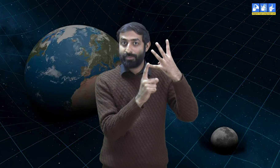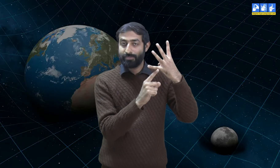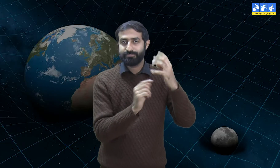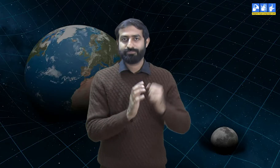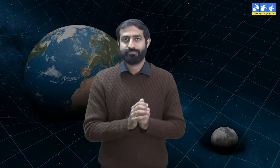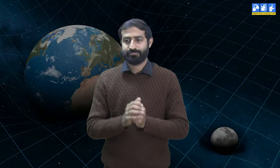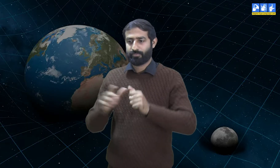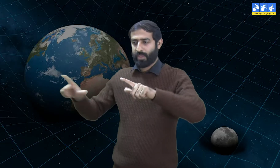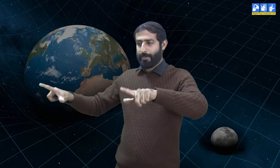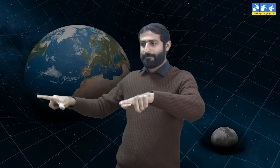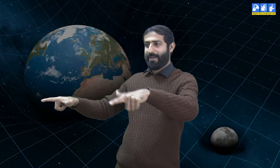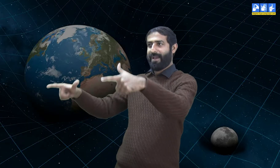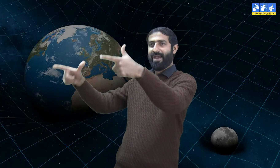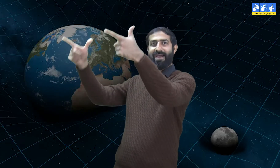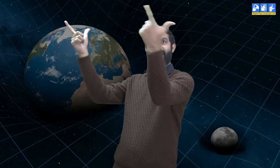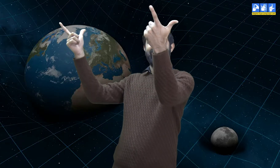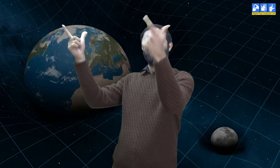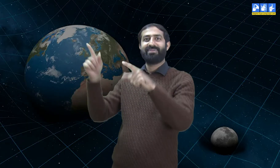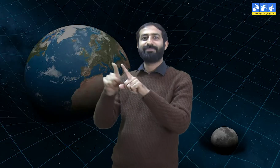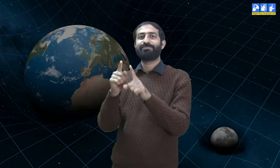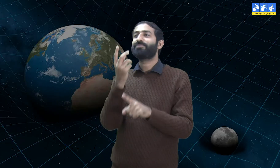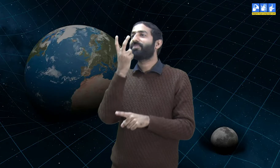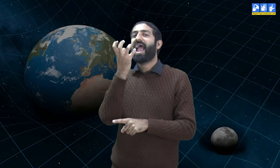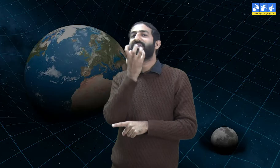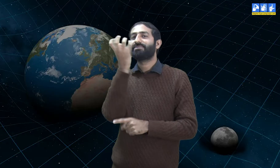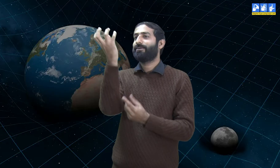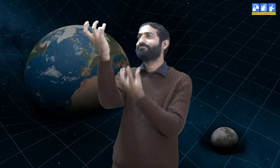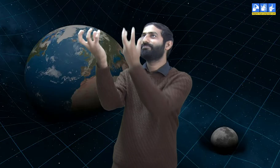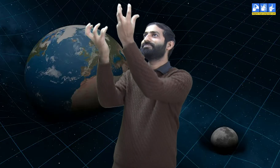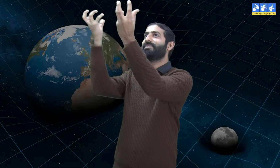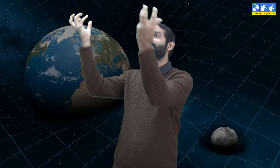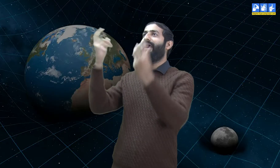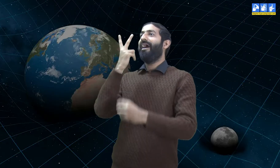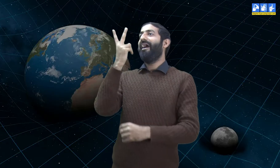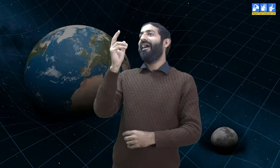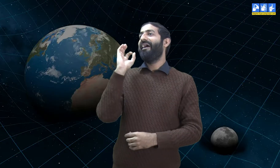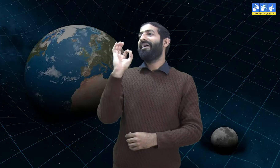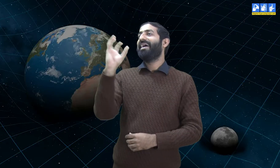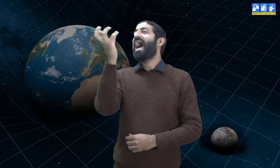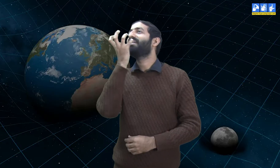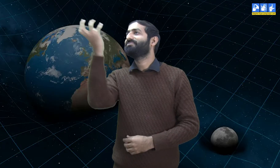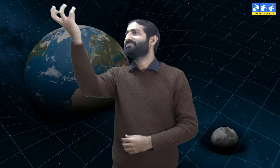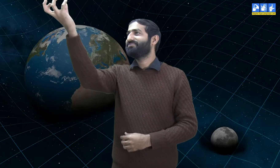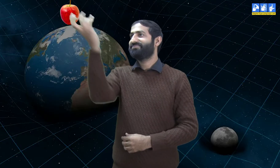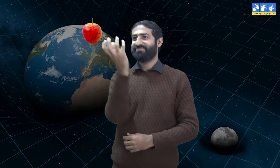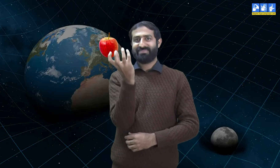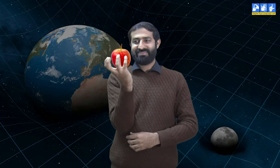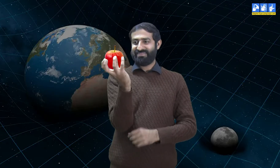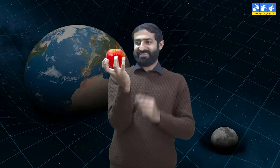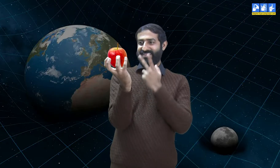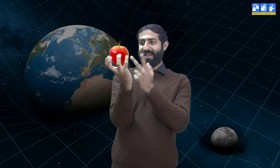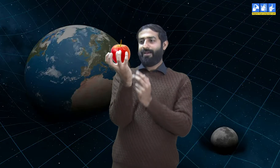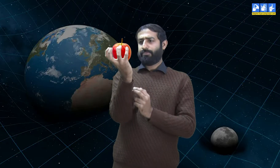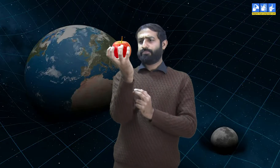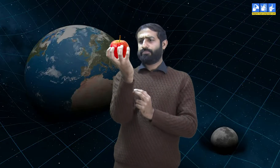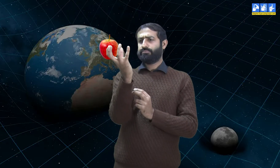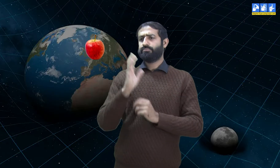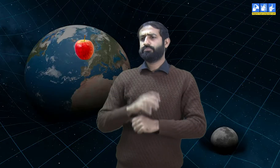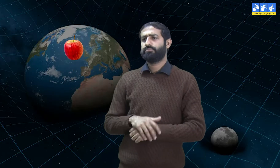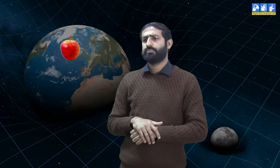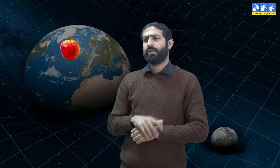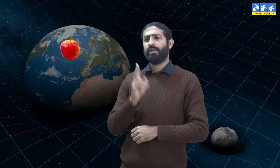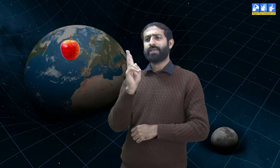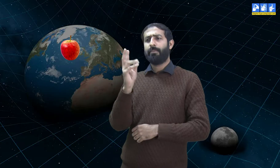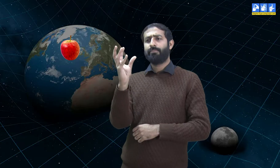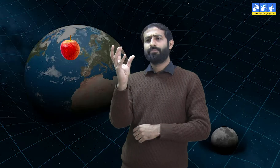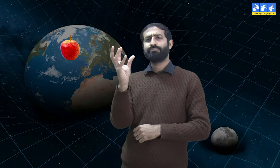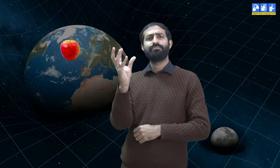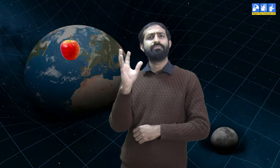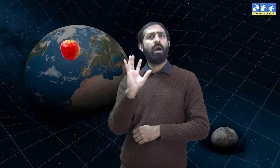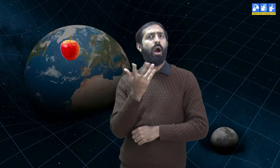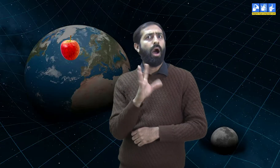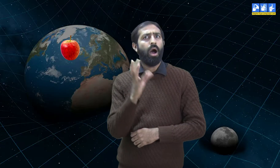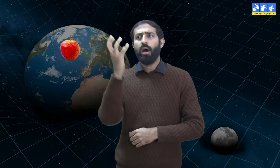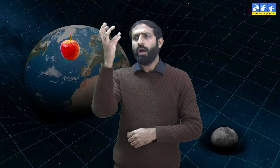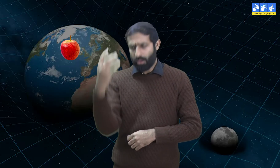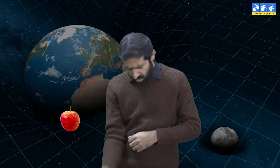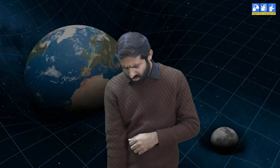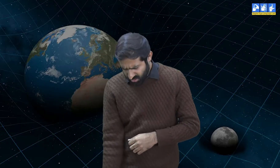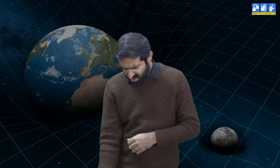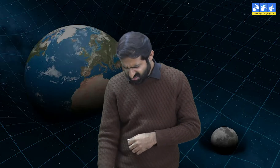Forth, When the fruits ripen on the tree, instead of remaining in the air, they fall to the Earth.